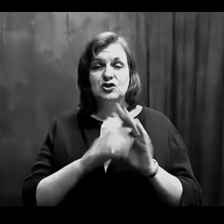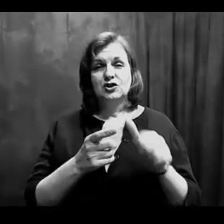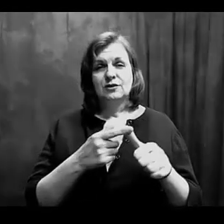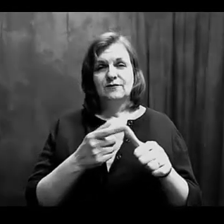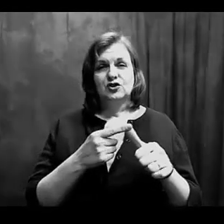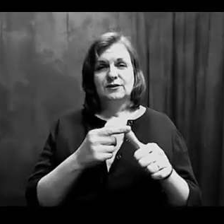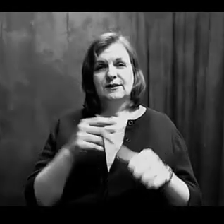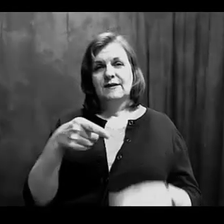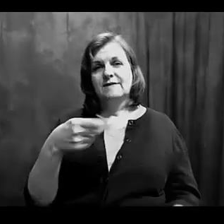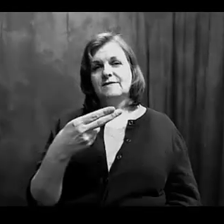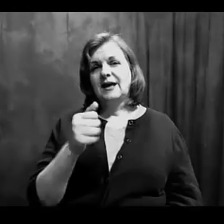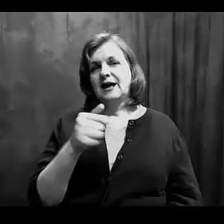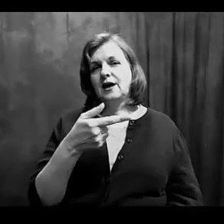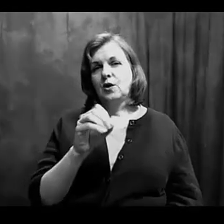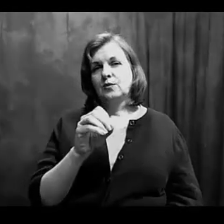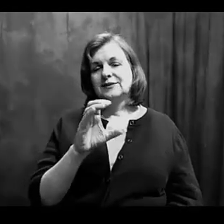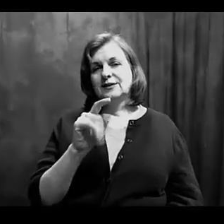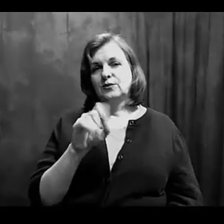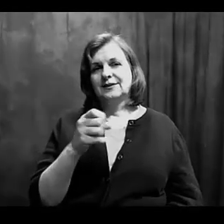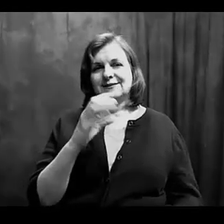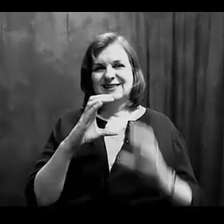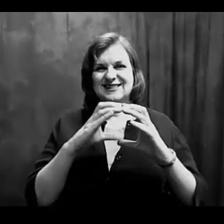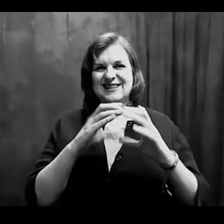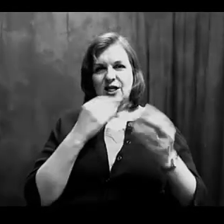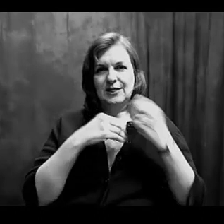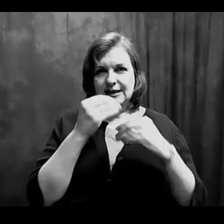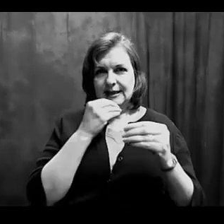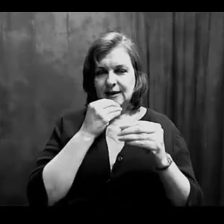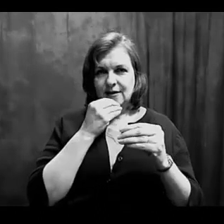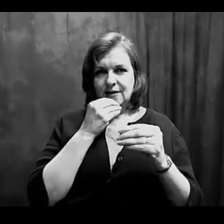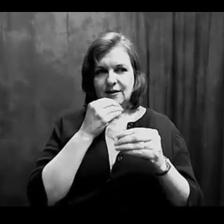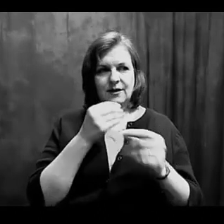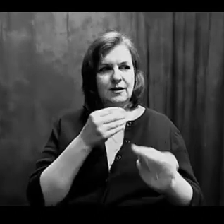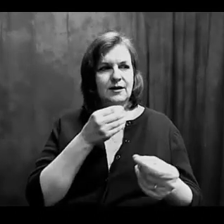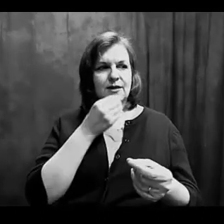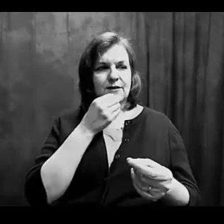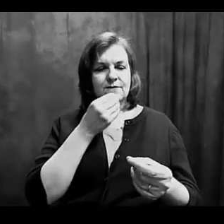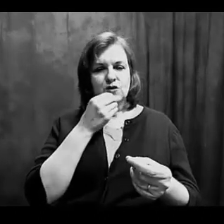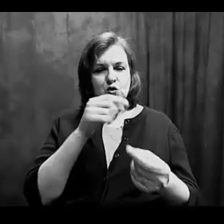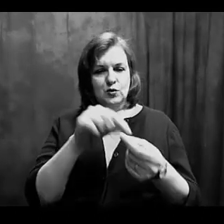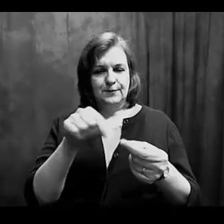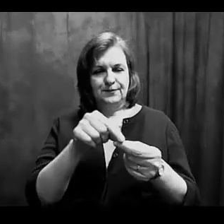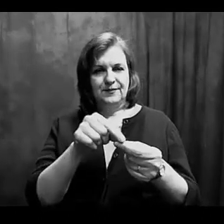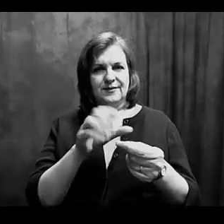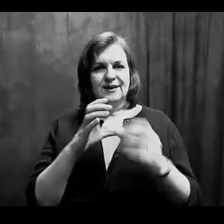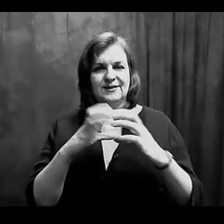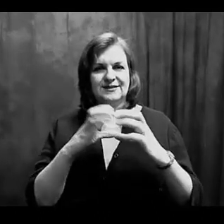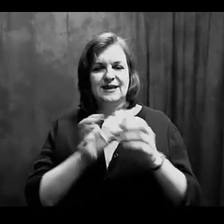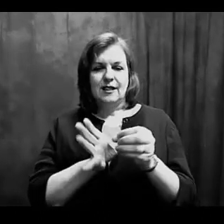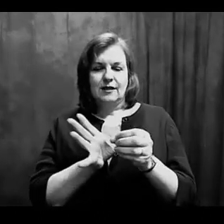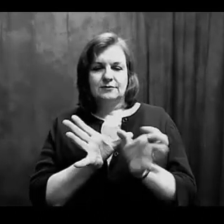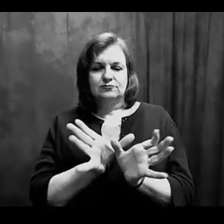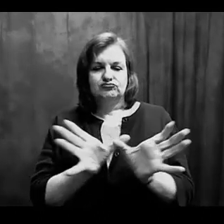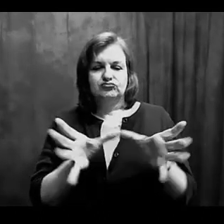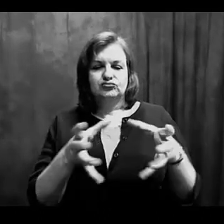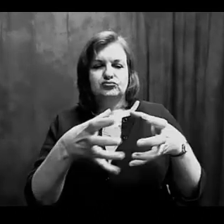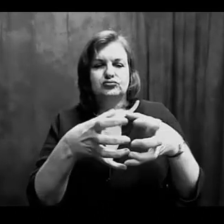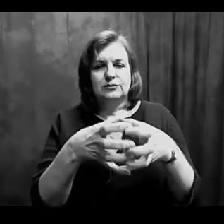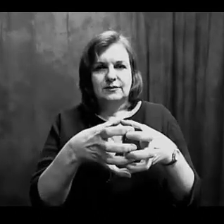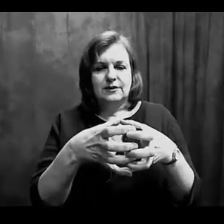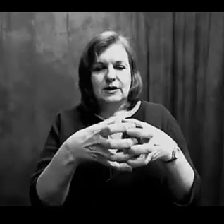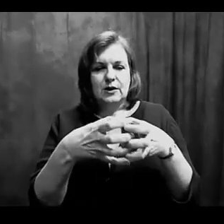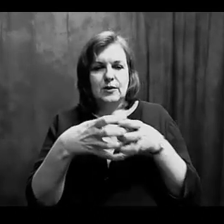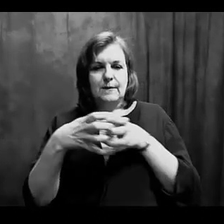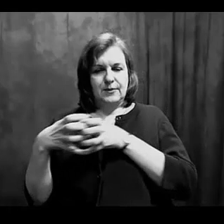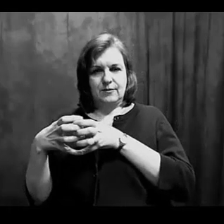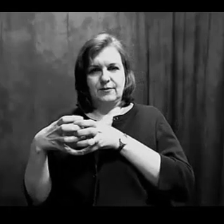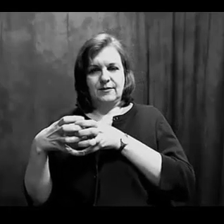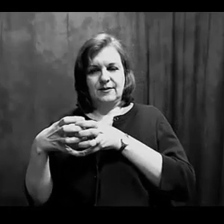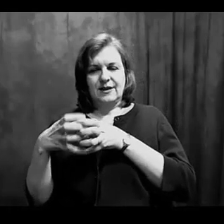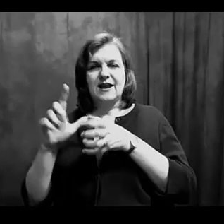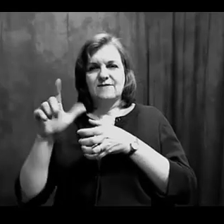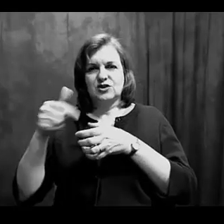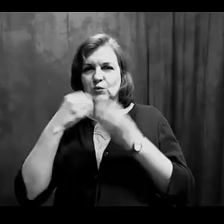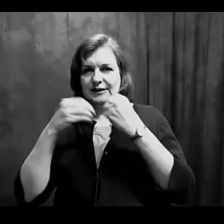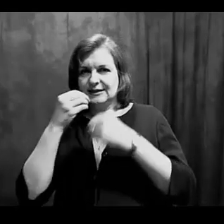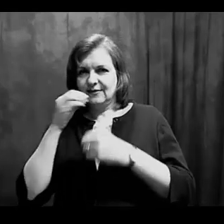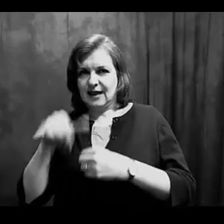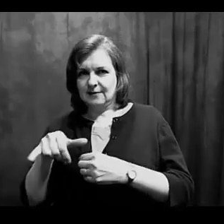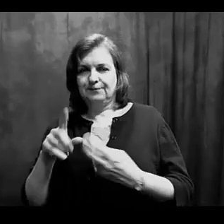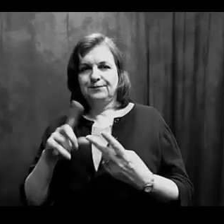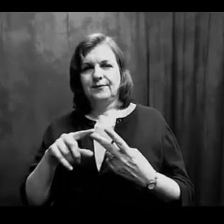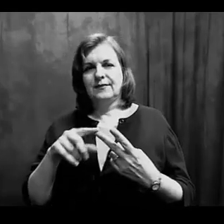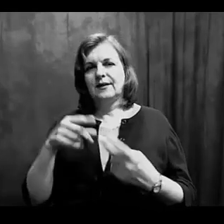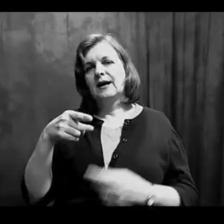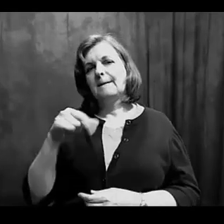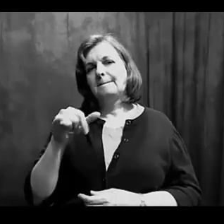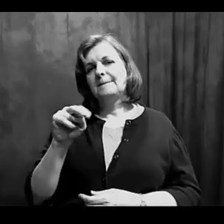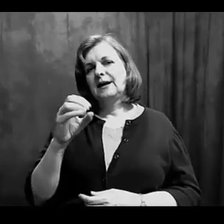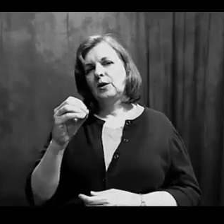so this is phagocytosis - so literally cell eating see here a food vacuole that the cell is surrounding and will eventually eat